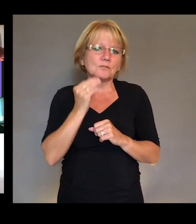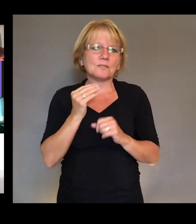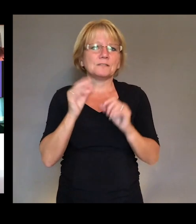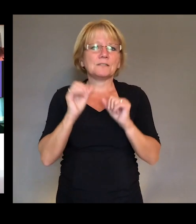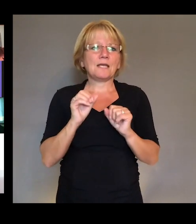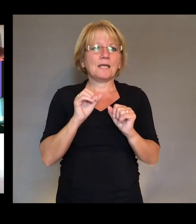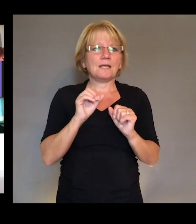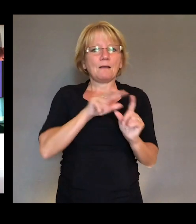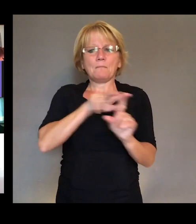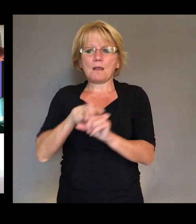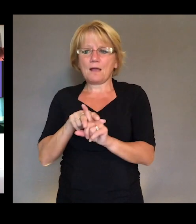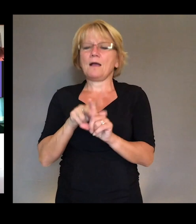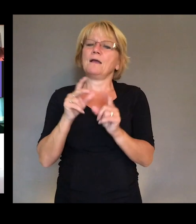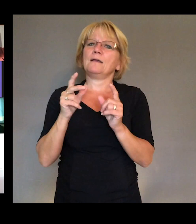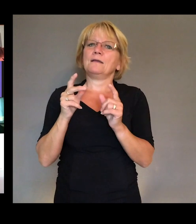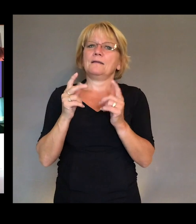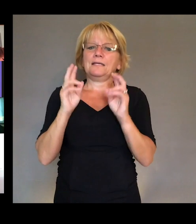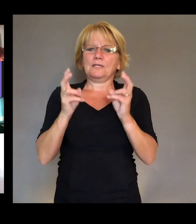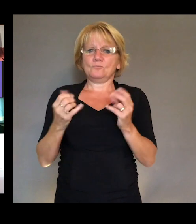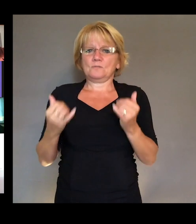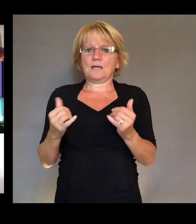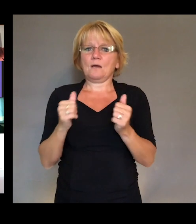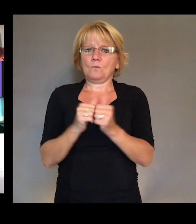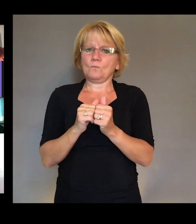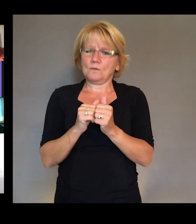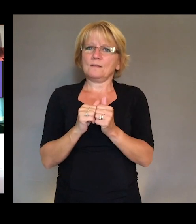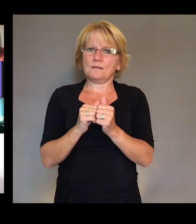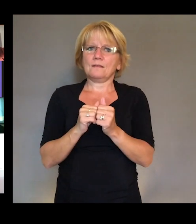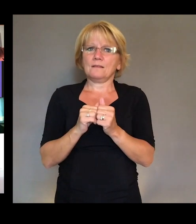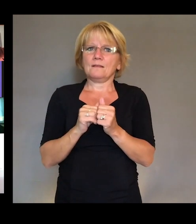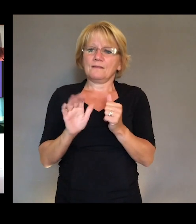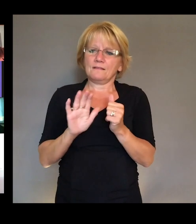make relevance to contemporary current issues that they're really passionate about.